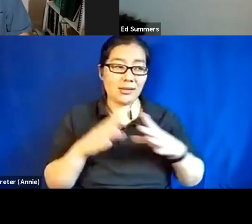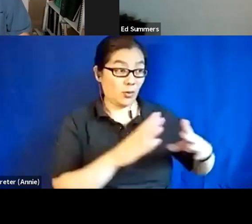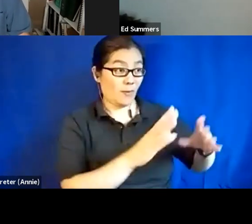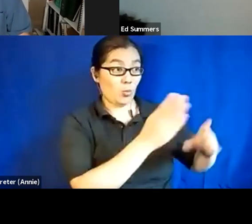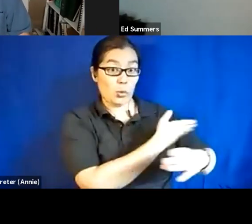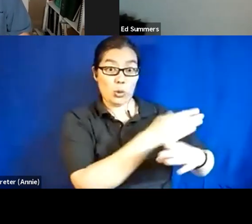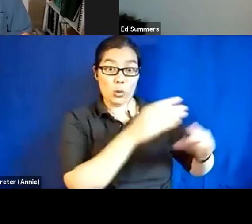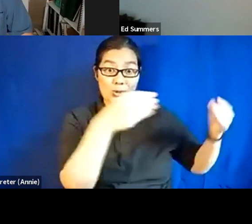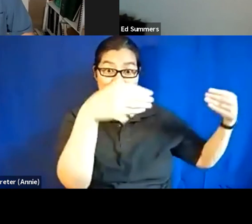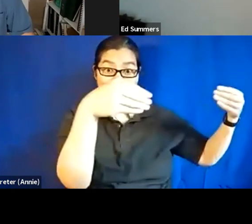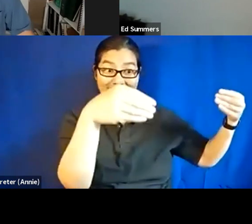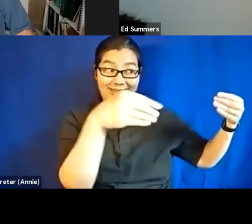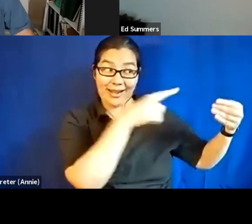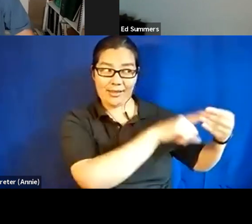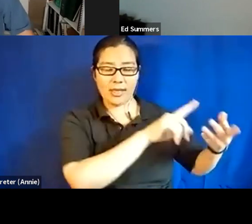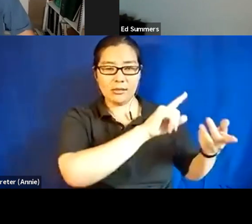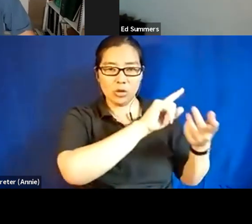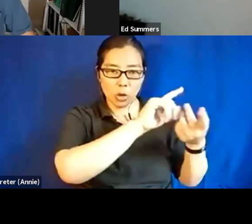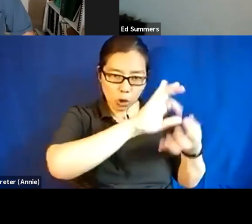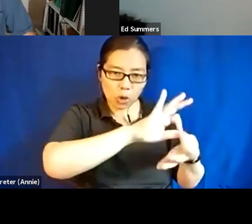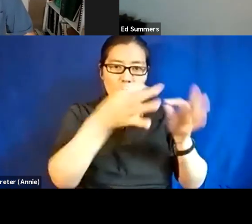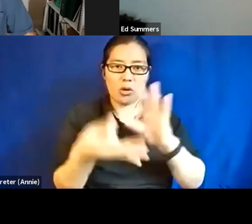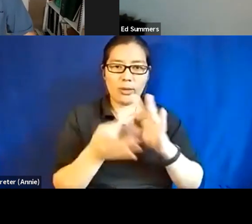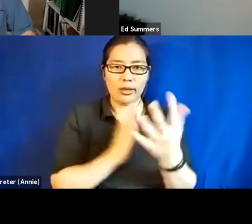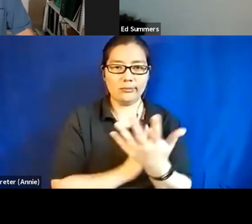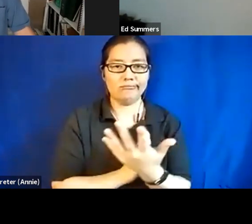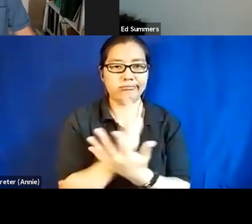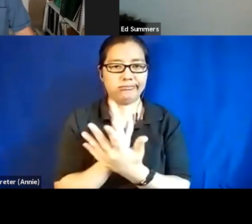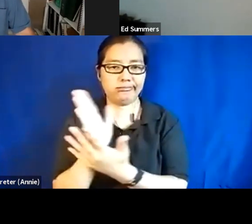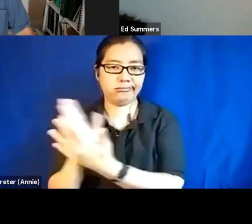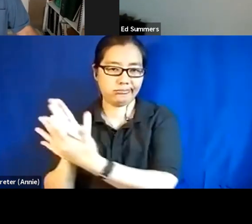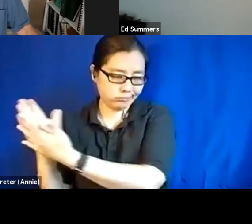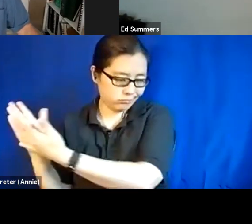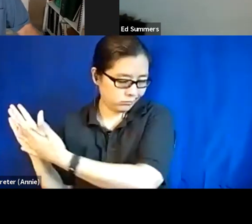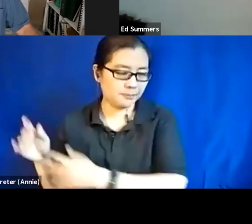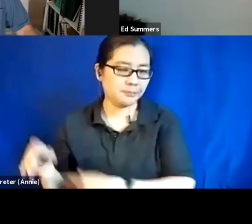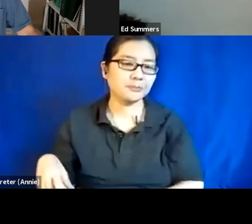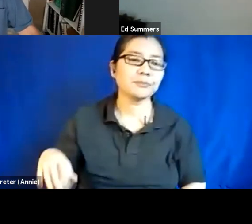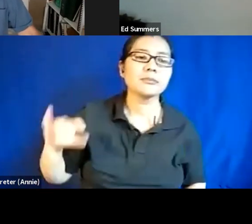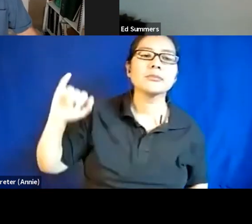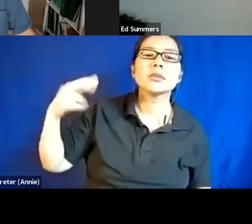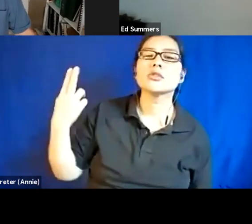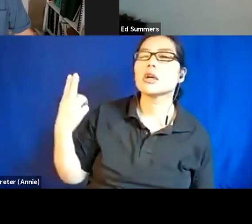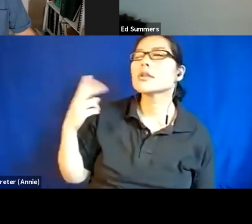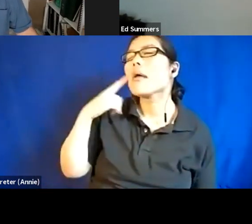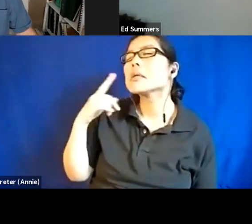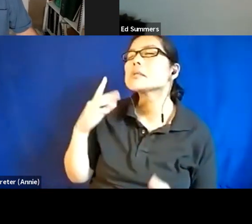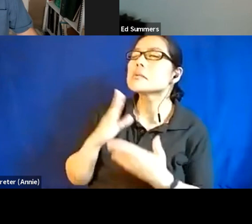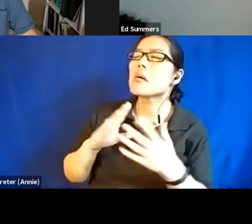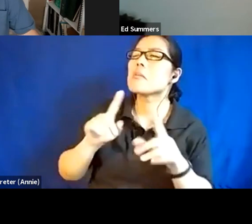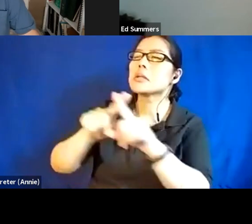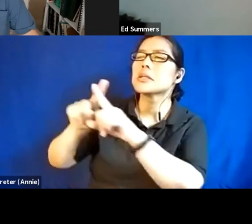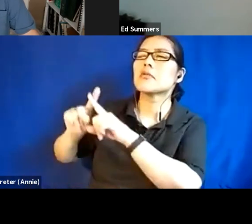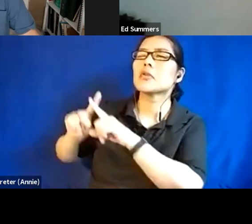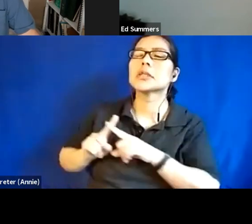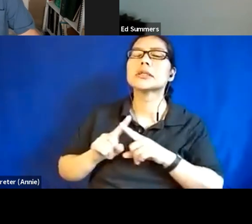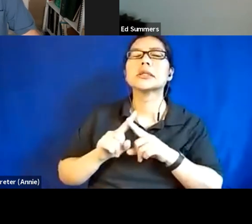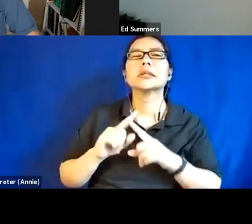the difference for me. Joshua Miele: I think probably some of the differences are that you can use